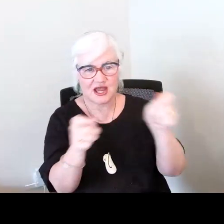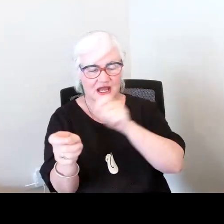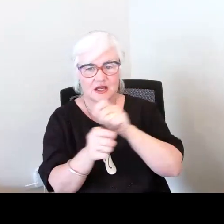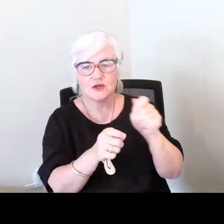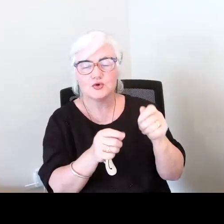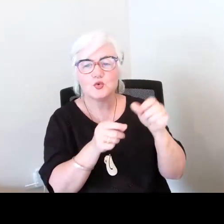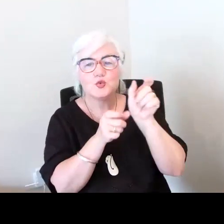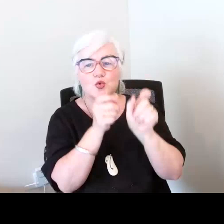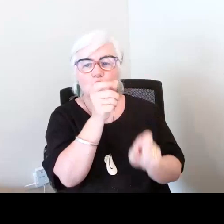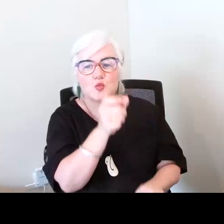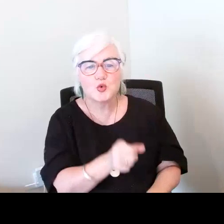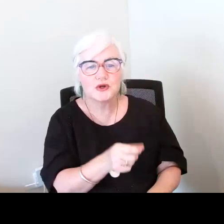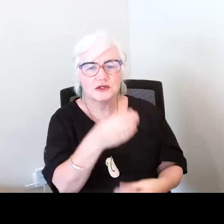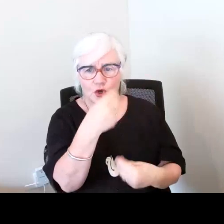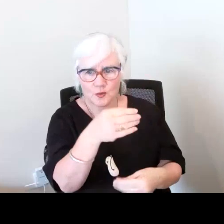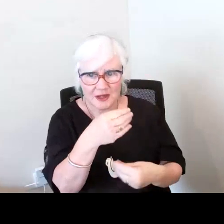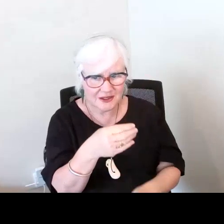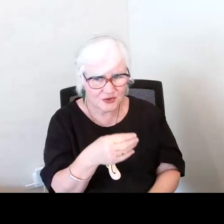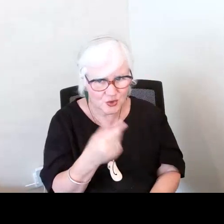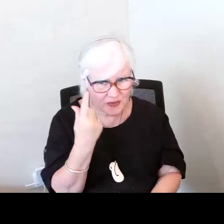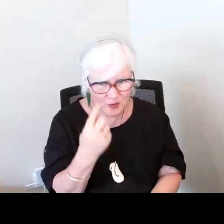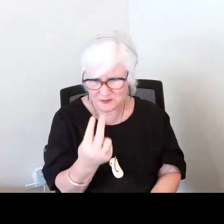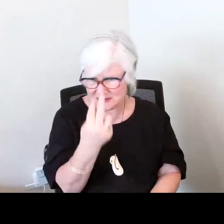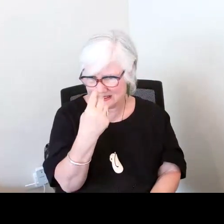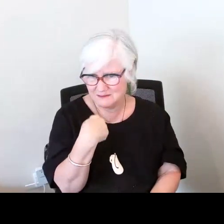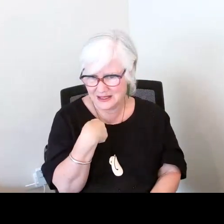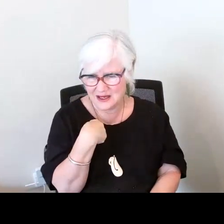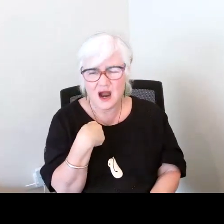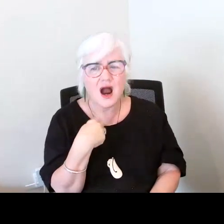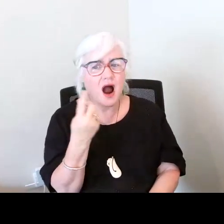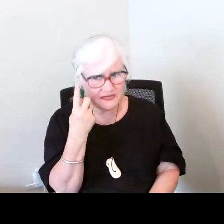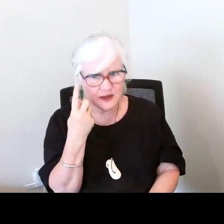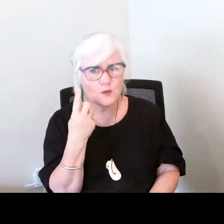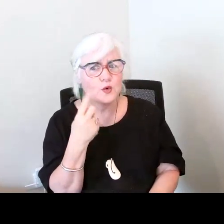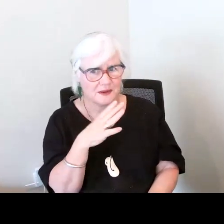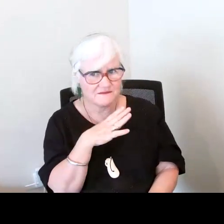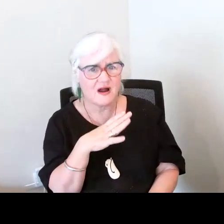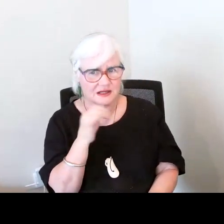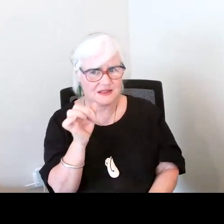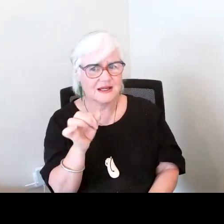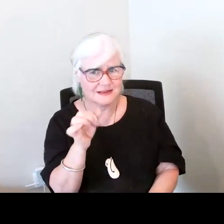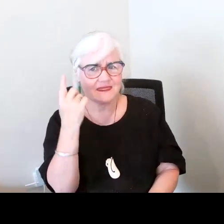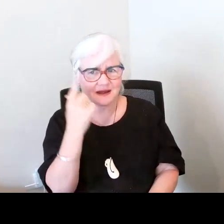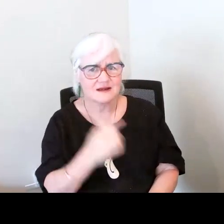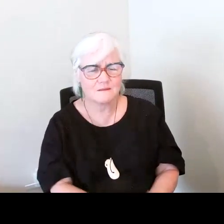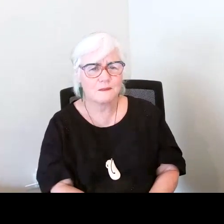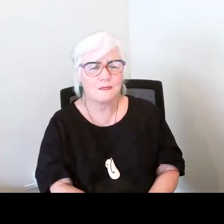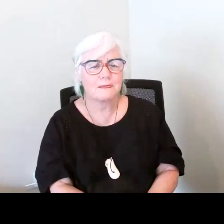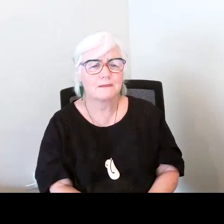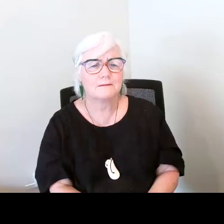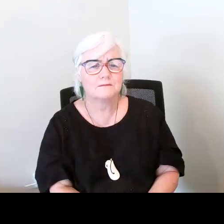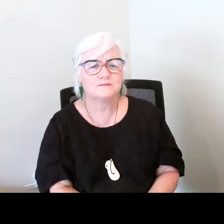so will you still be able to see me? No problem at all. Yeah, on our end, we'll still have you on screen. You don't need to worry about